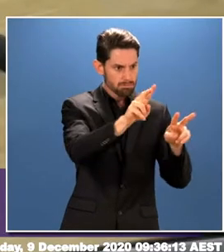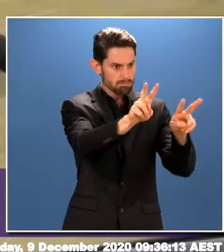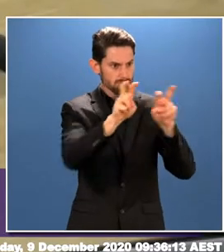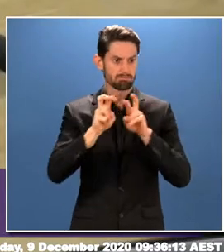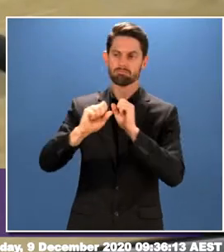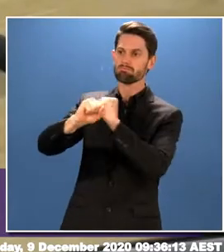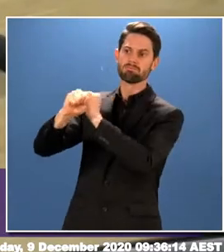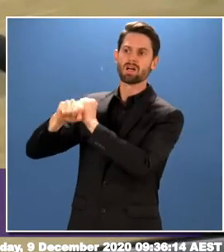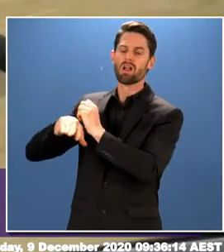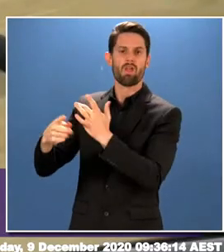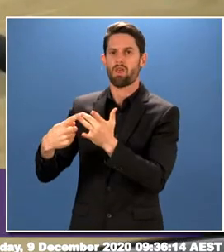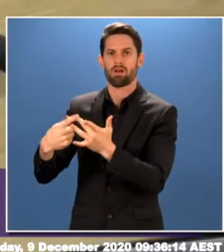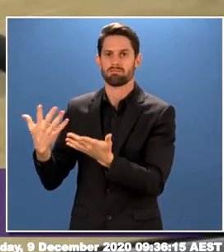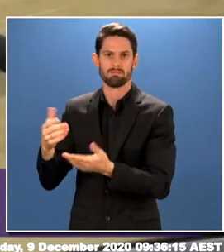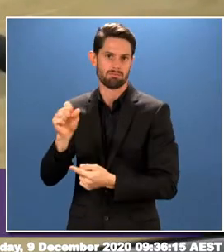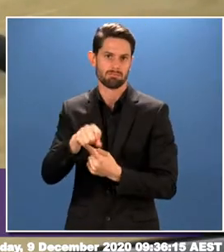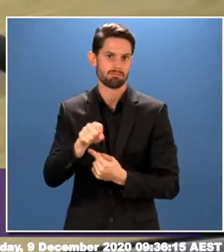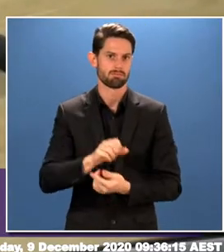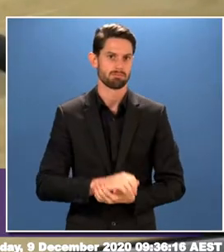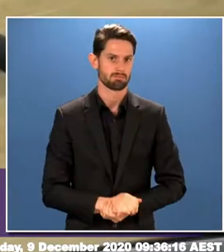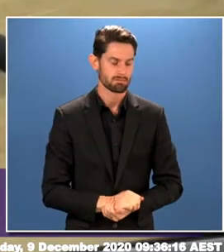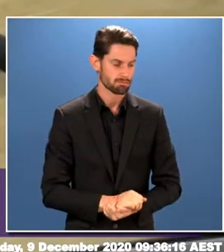Jess, I would now like to move, if you are happy for me to do so, I